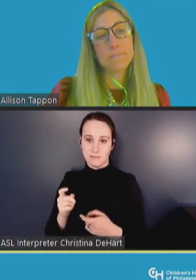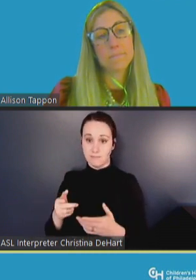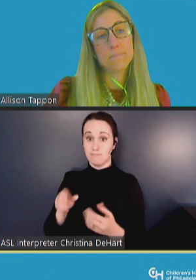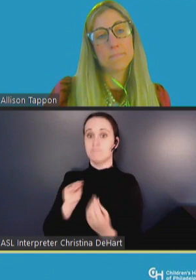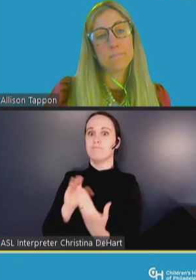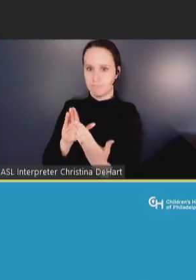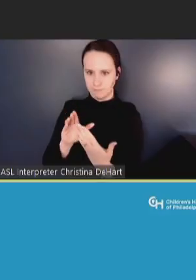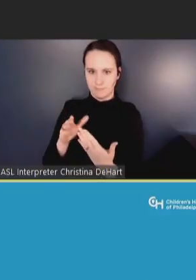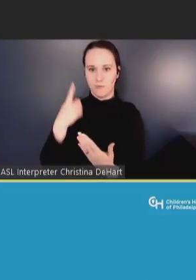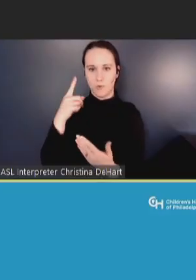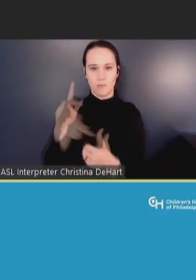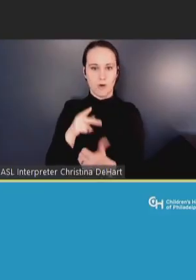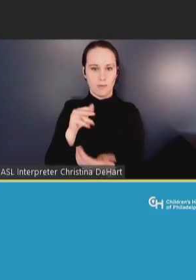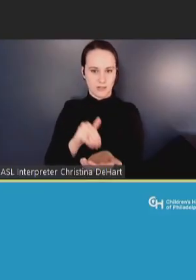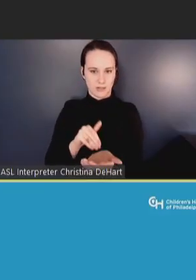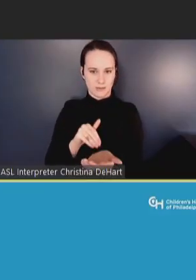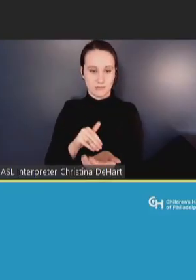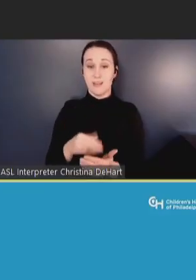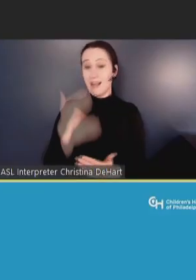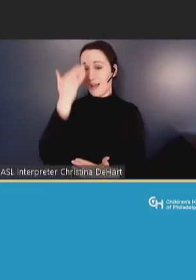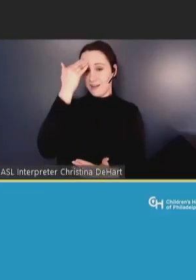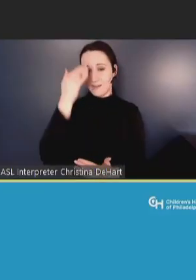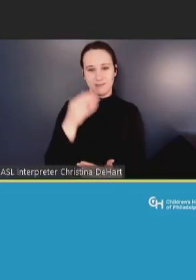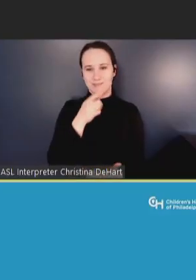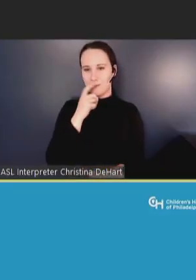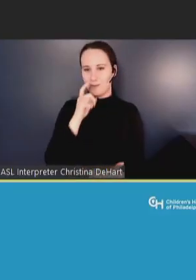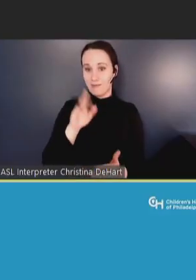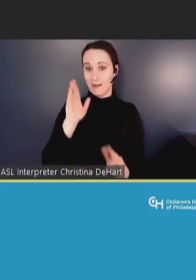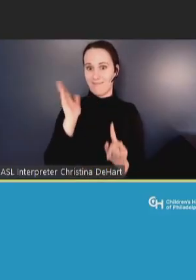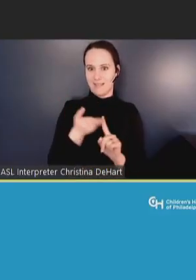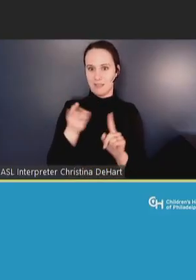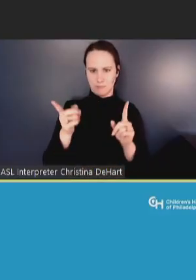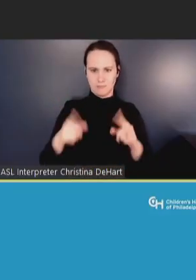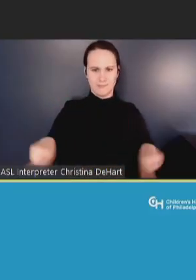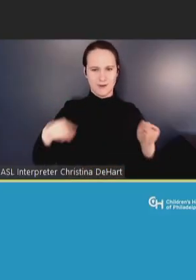know we don't have to necessarily convince this audience of the need for such a project,